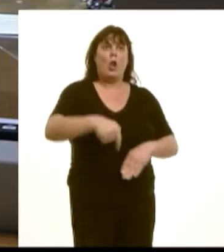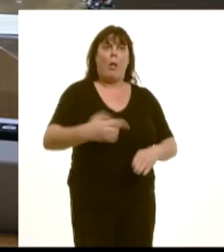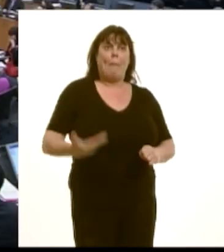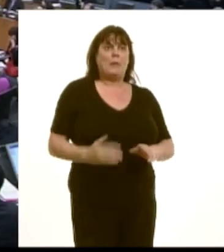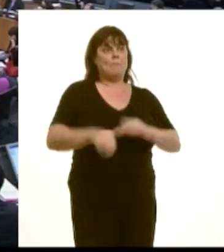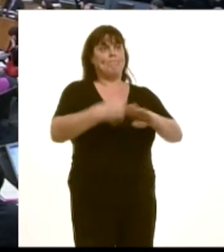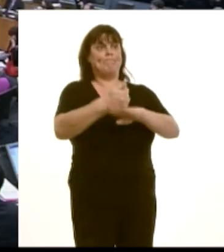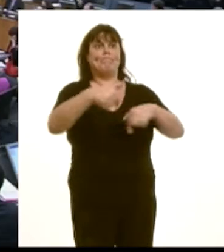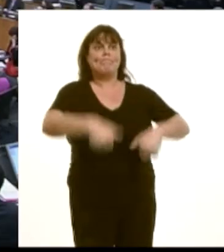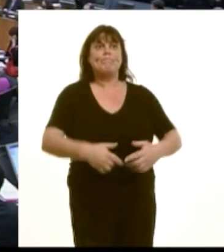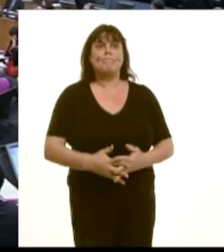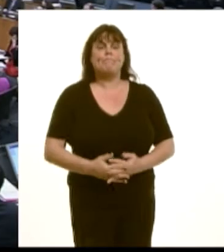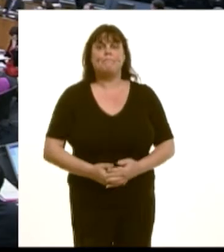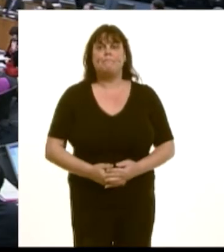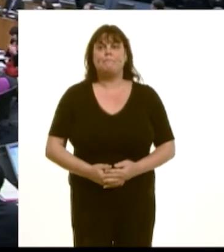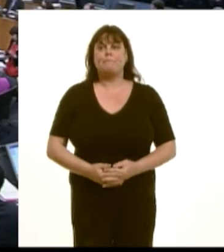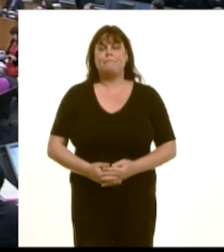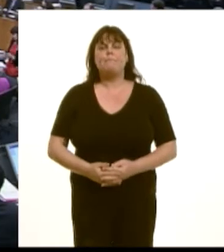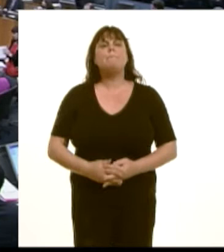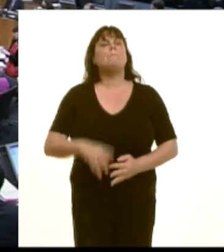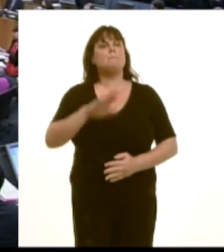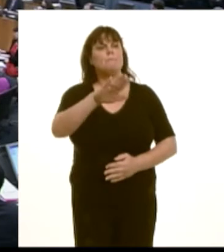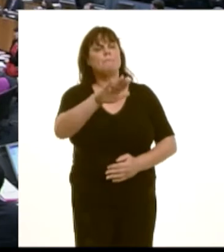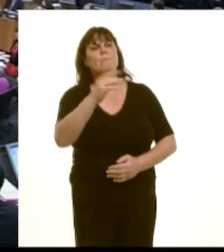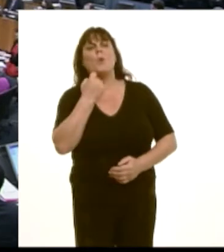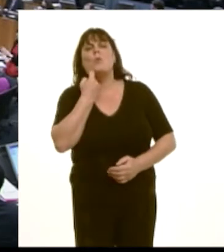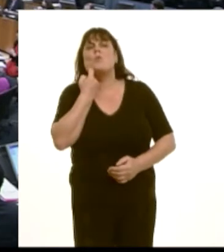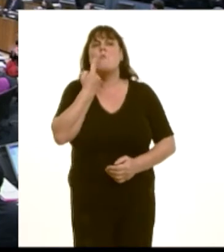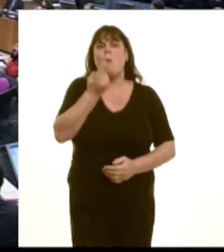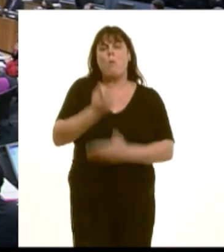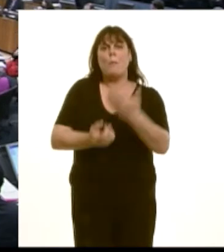William Powell: First Minister, tomorrow we have the opportunity to discuss the merits